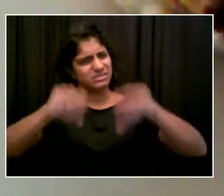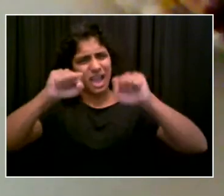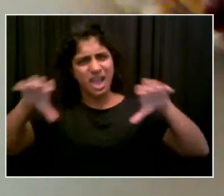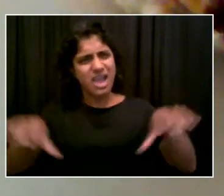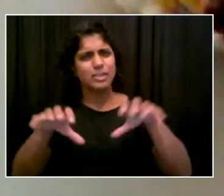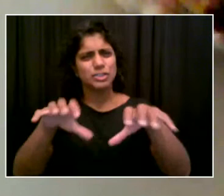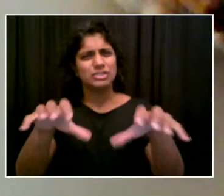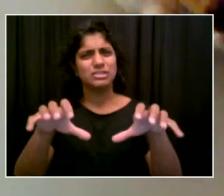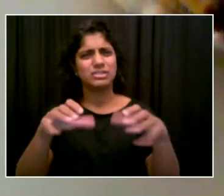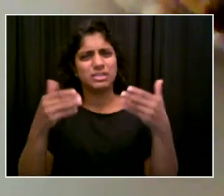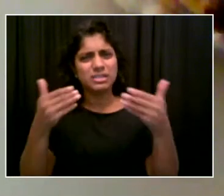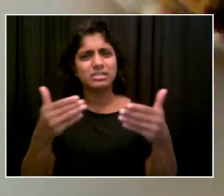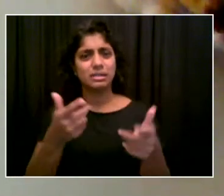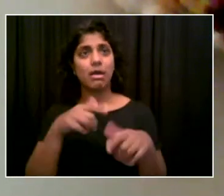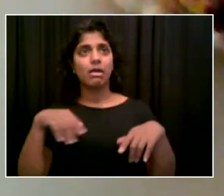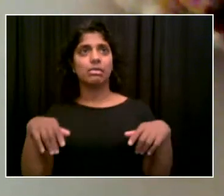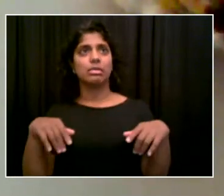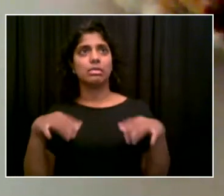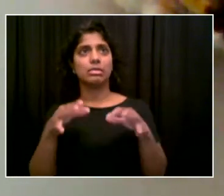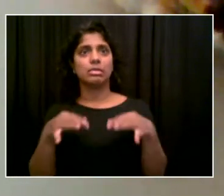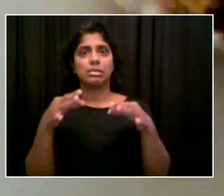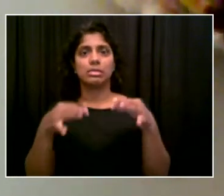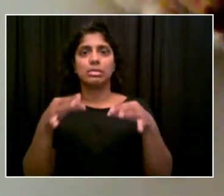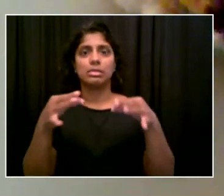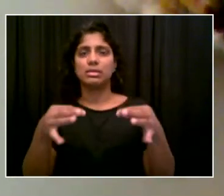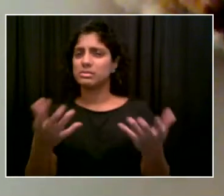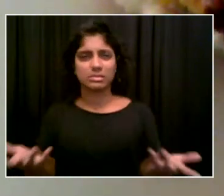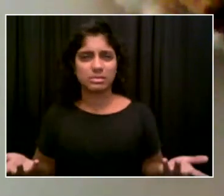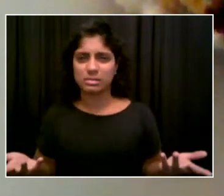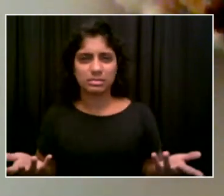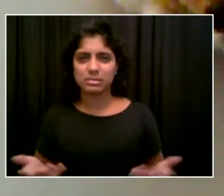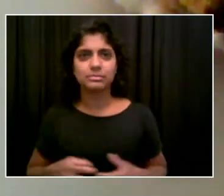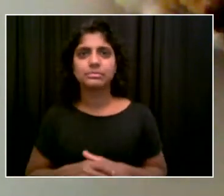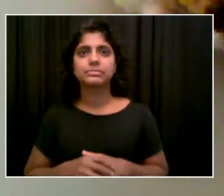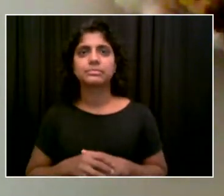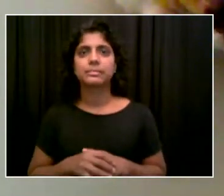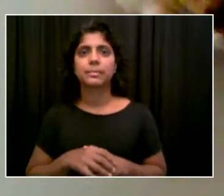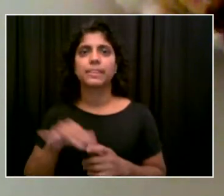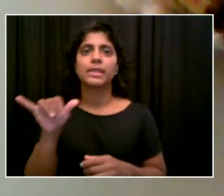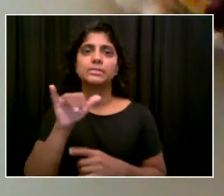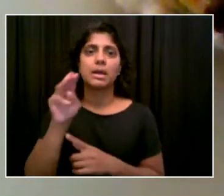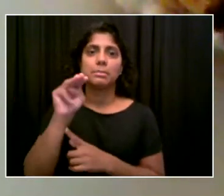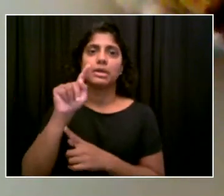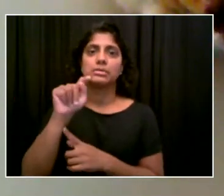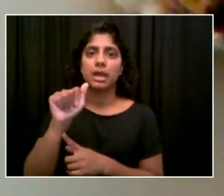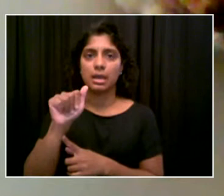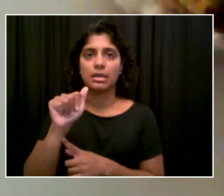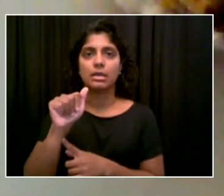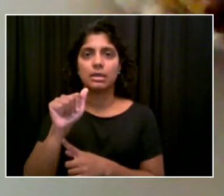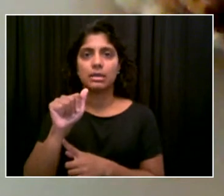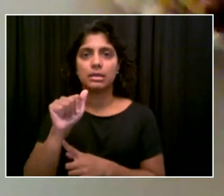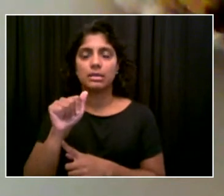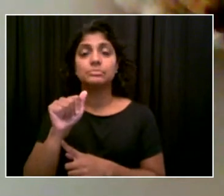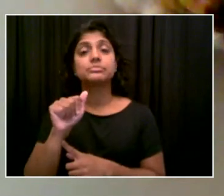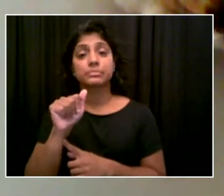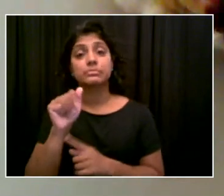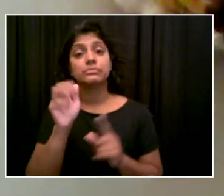GIVING YOU EVERYTHING YOU NEED. IT IS BEYOND ME